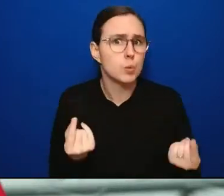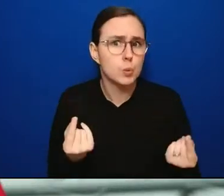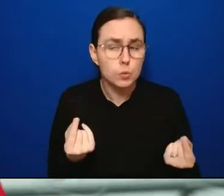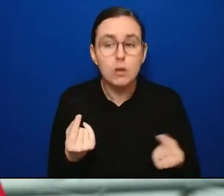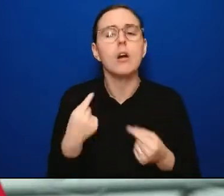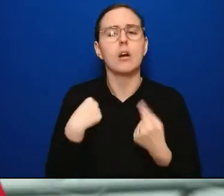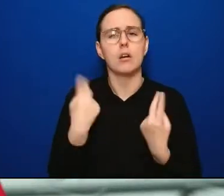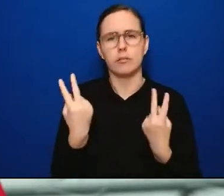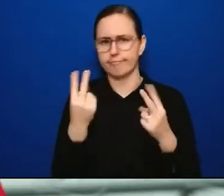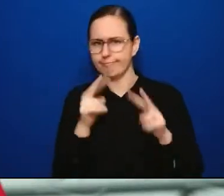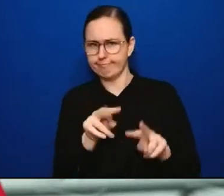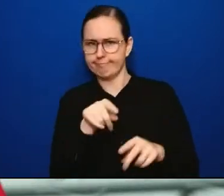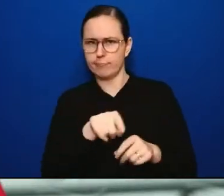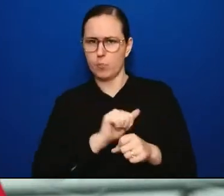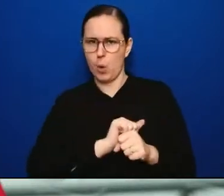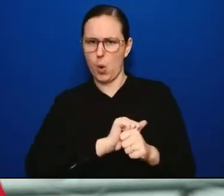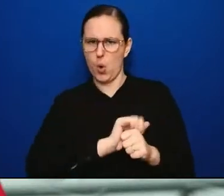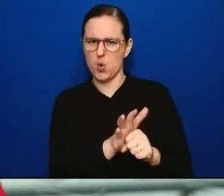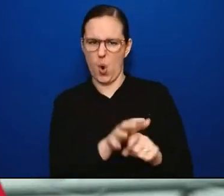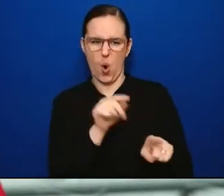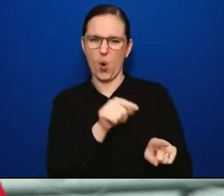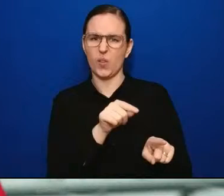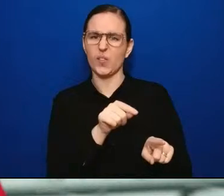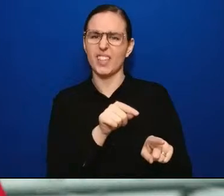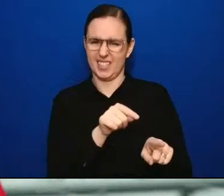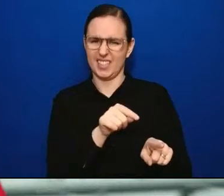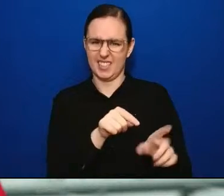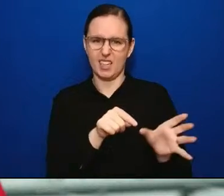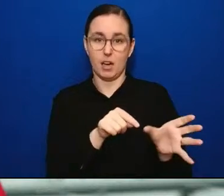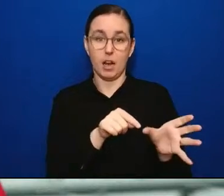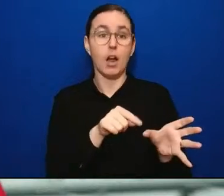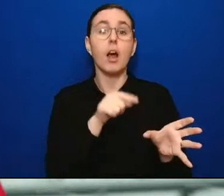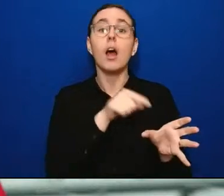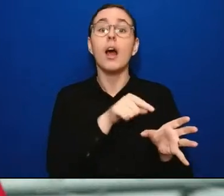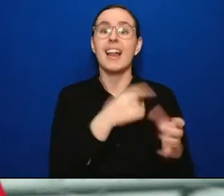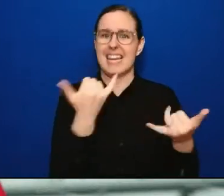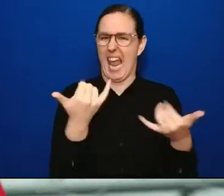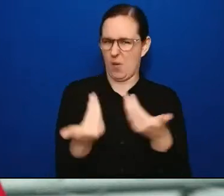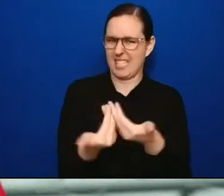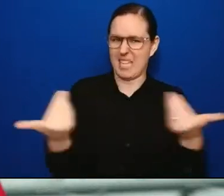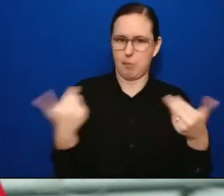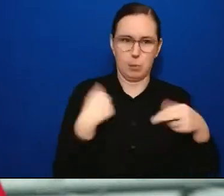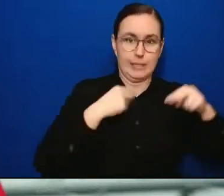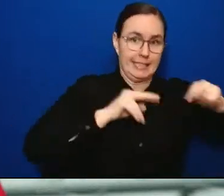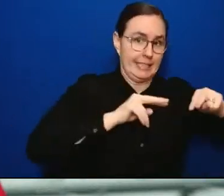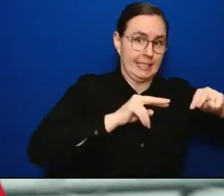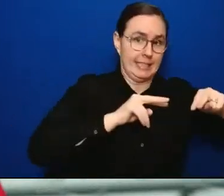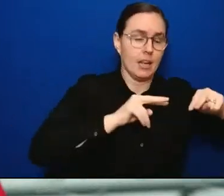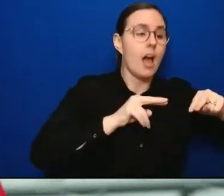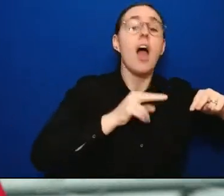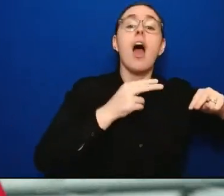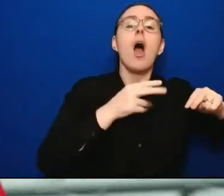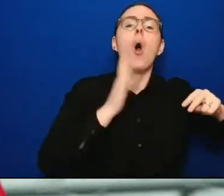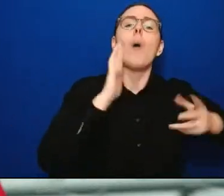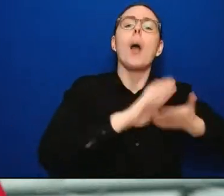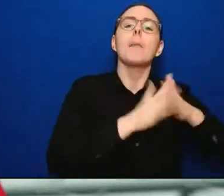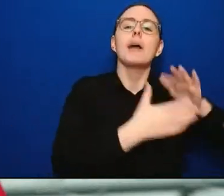that we're doing for Covid into our serious respiratory illness.